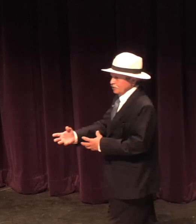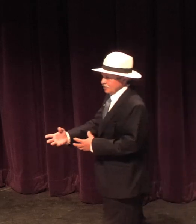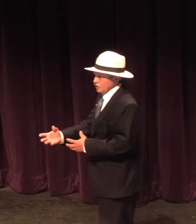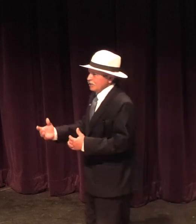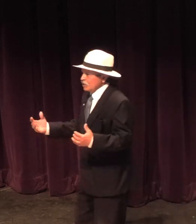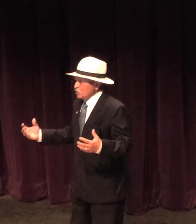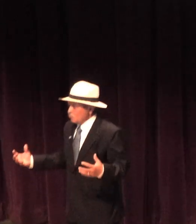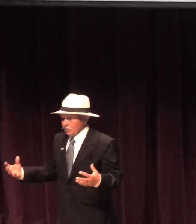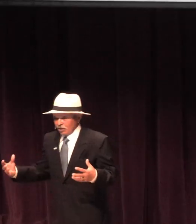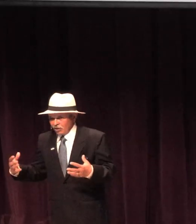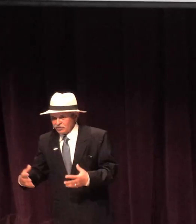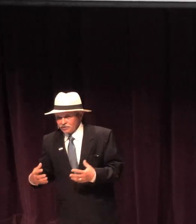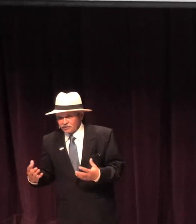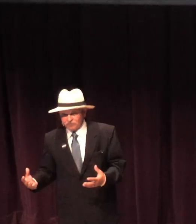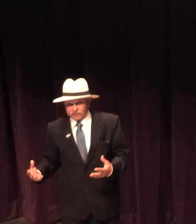So our success and our failure is not